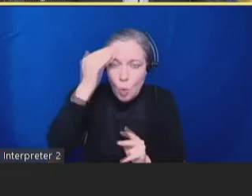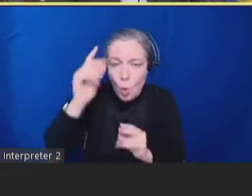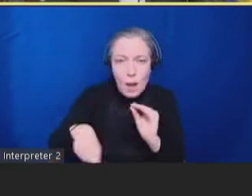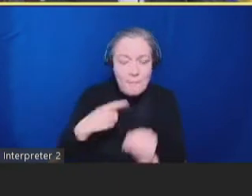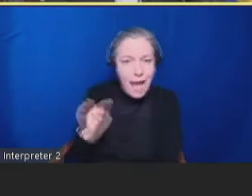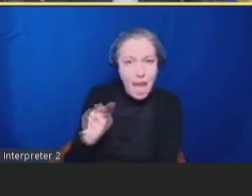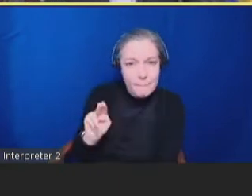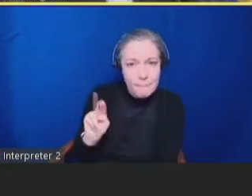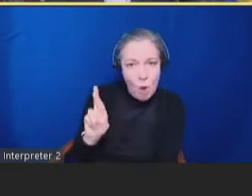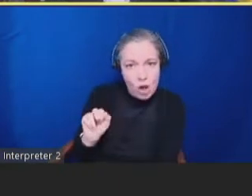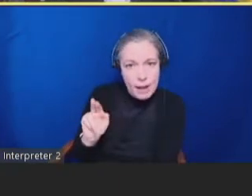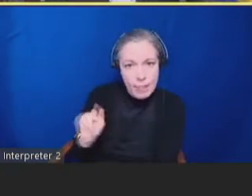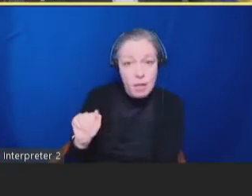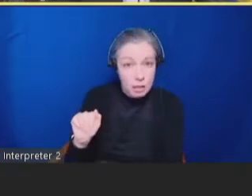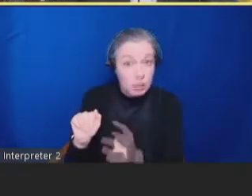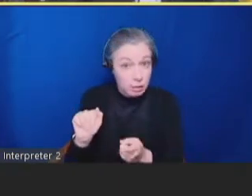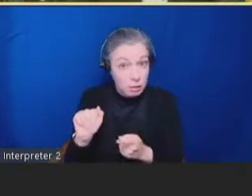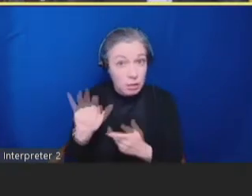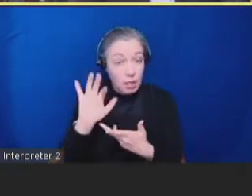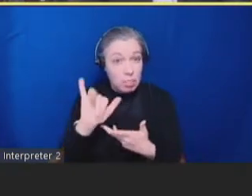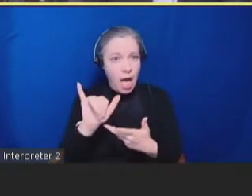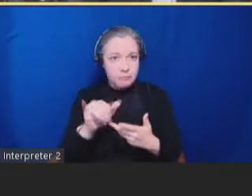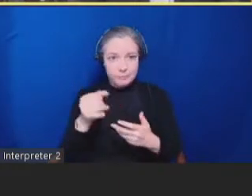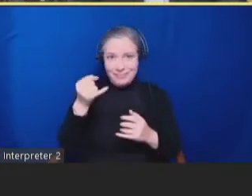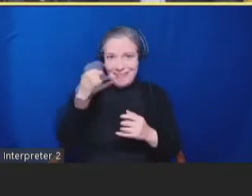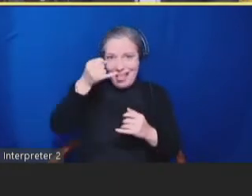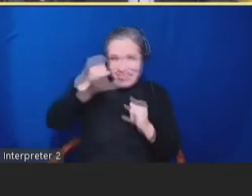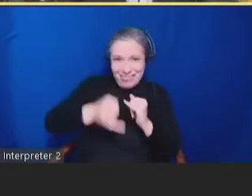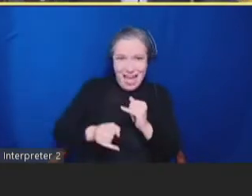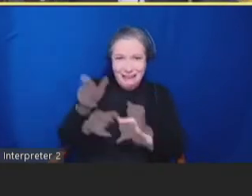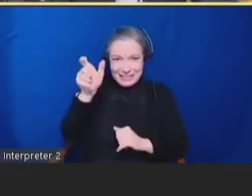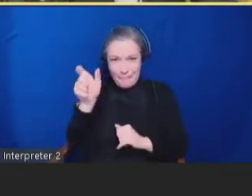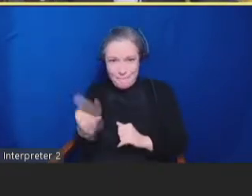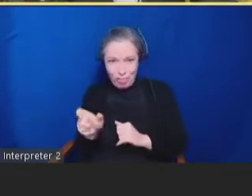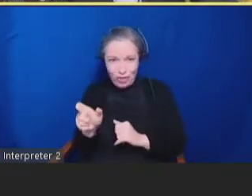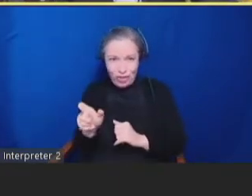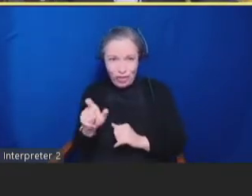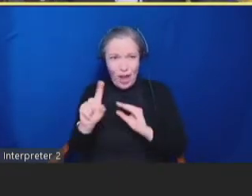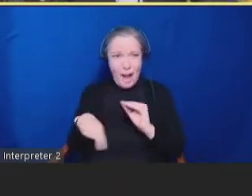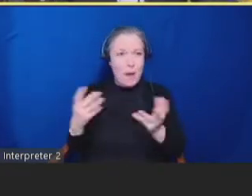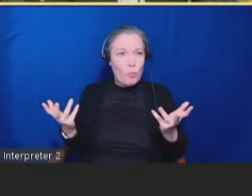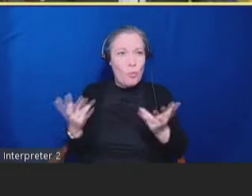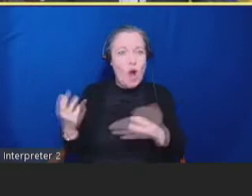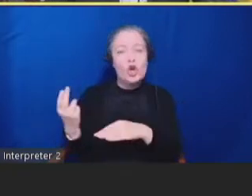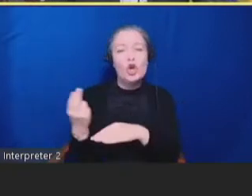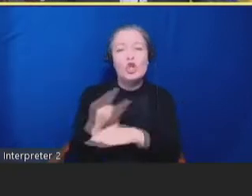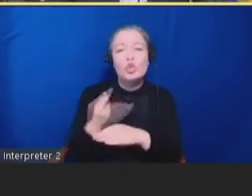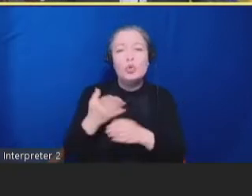into the last pillar there, user acceptance and trying to understand those perceptions,